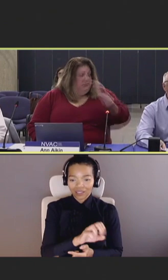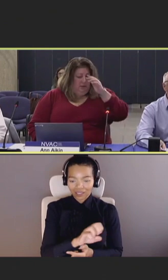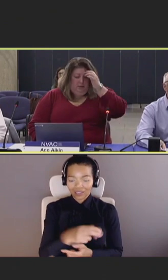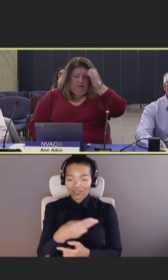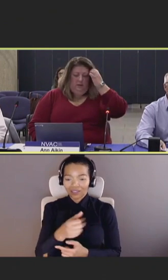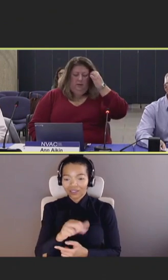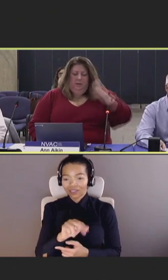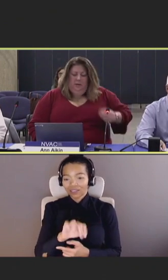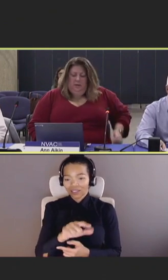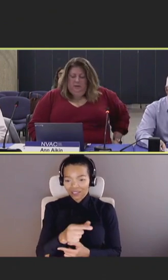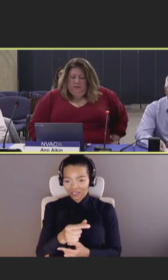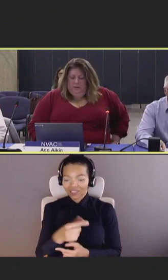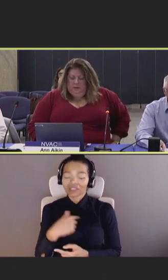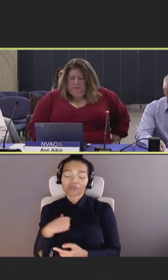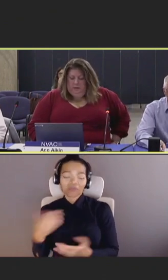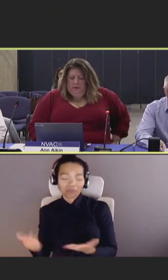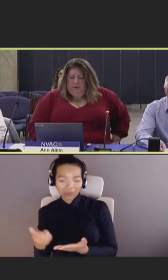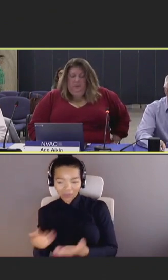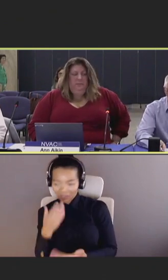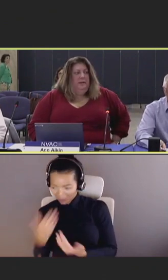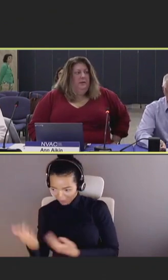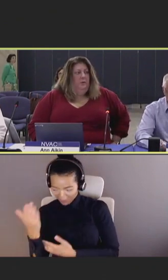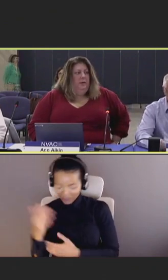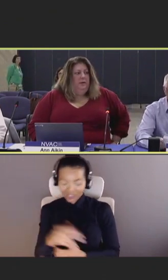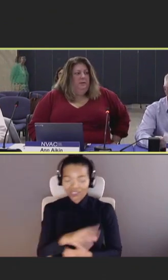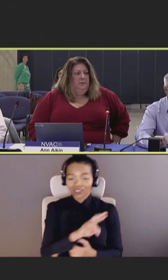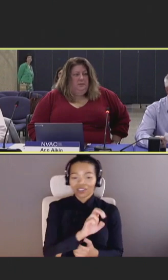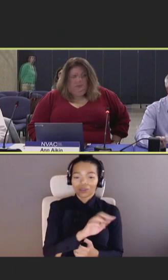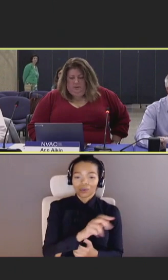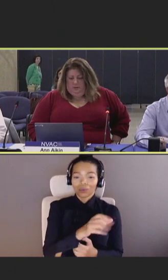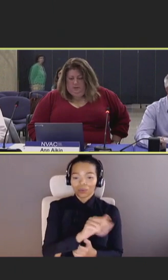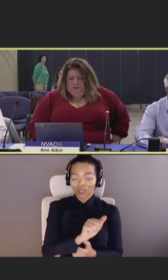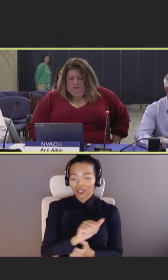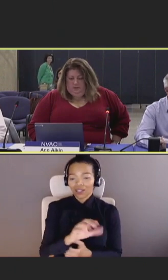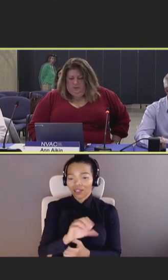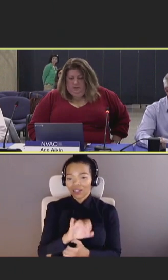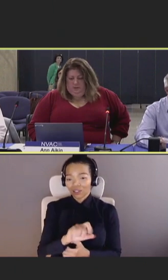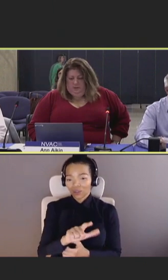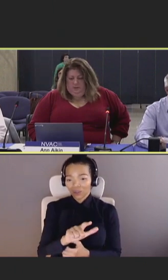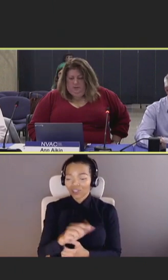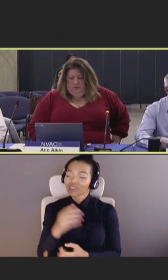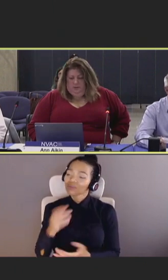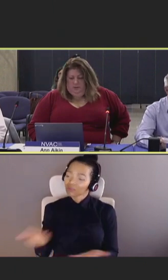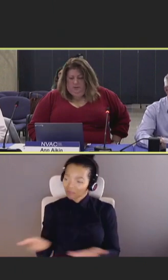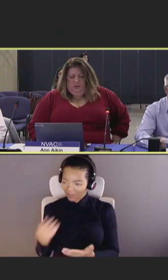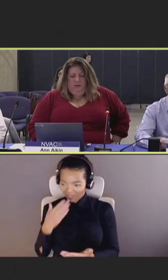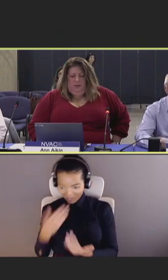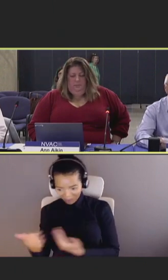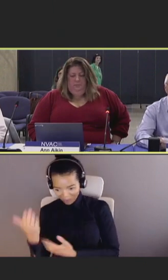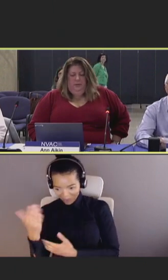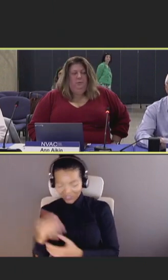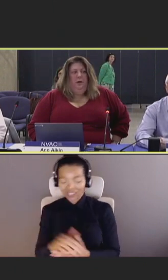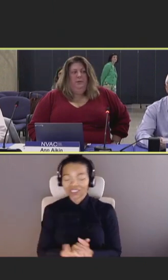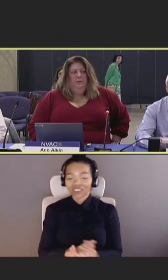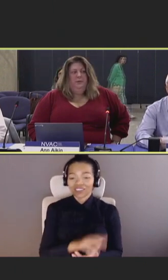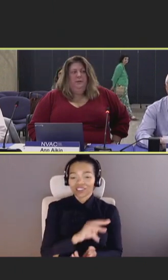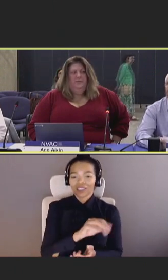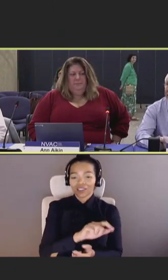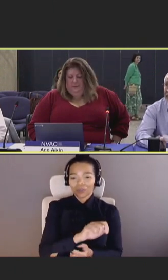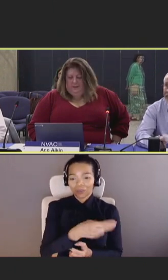Claire Hannan: Good morning. Present. Ann Aikin: Good morning. Rebecca Coyle. Rebecca Coyle: Present. Good morning. Ann Aikin: Mitch Rothholtz. I don't believe he's here,